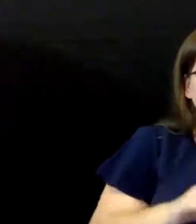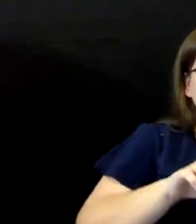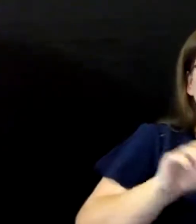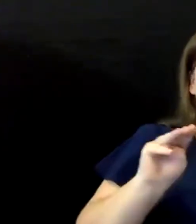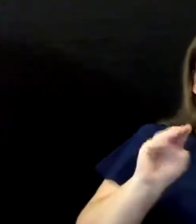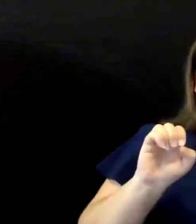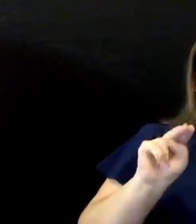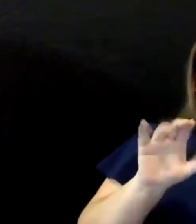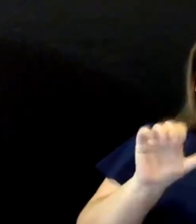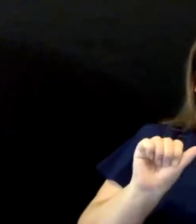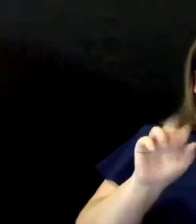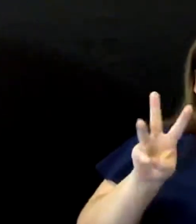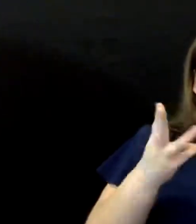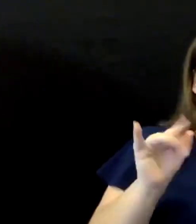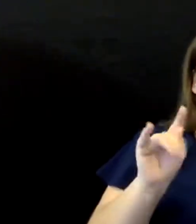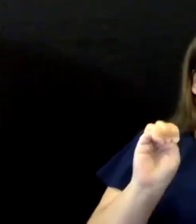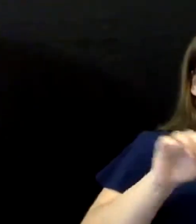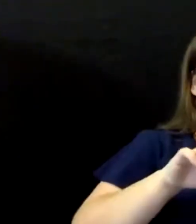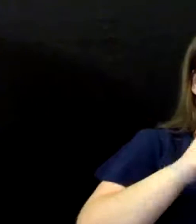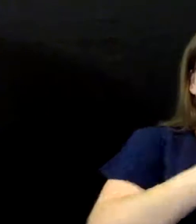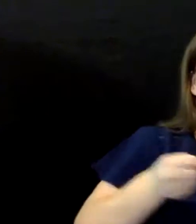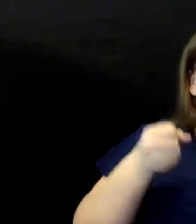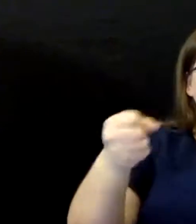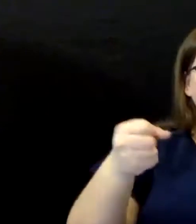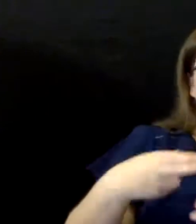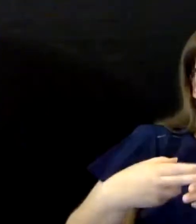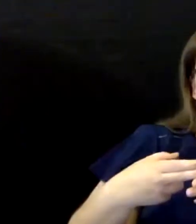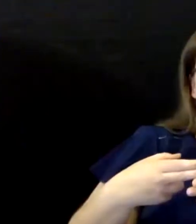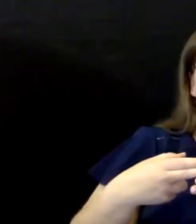White. Monica was appointed as the interim commissioner for the